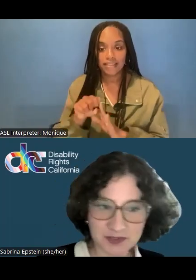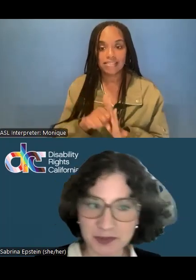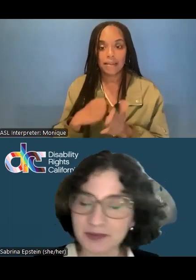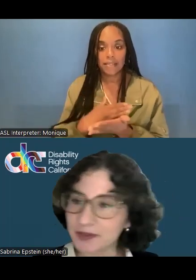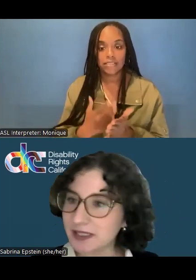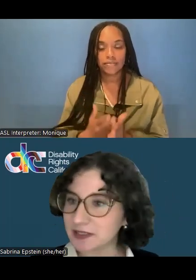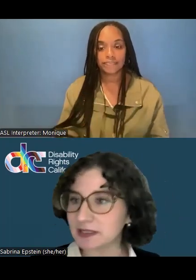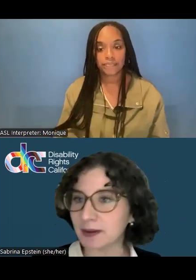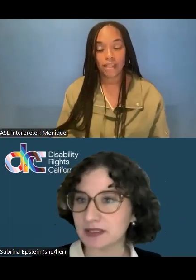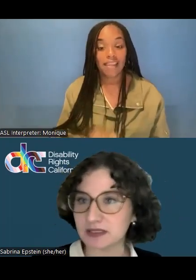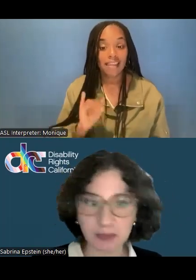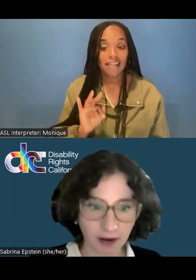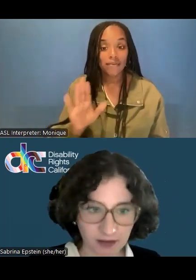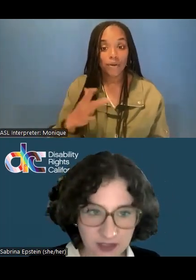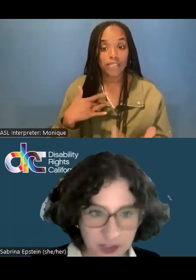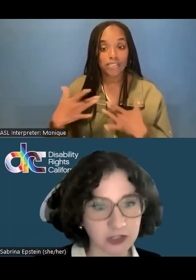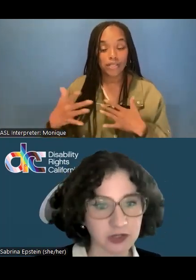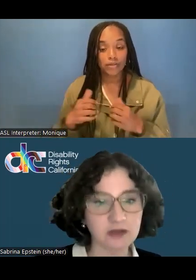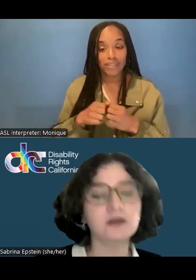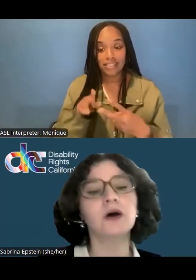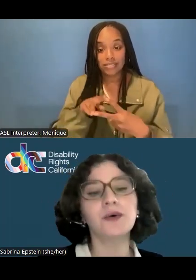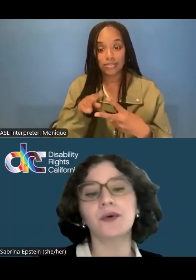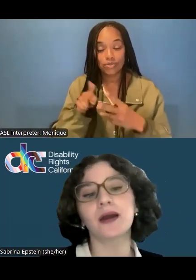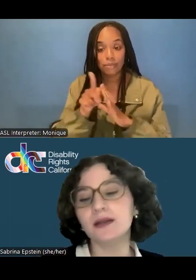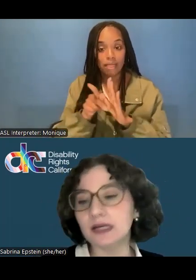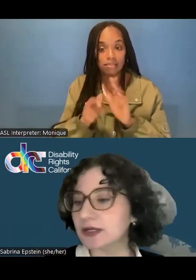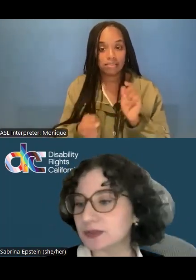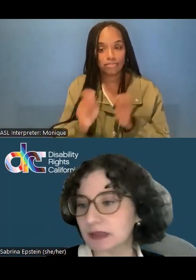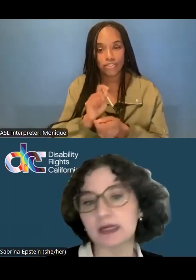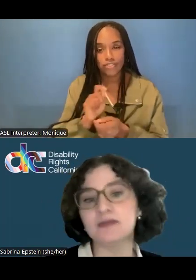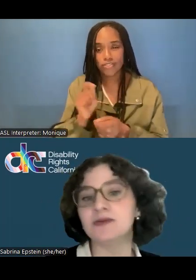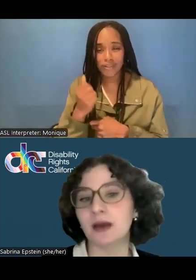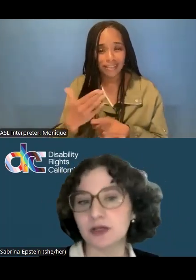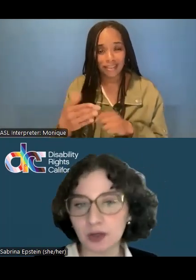So if you're concerned about these two policy changes or anything else related to H.R. 1